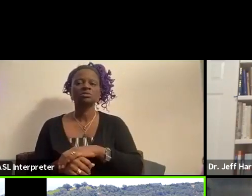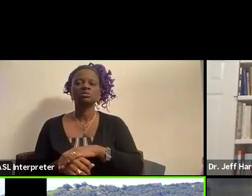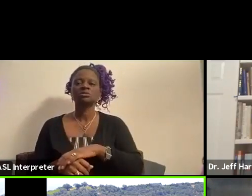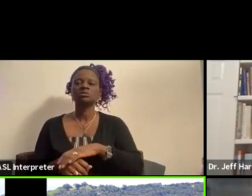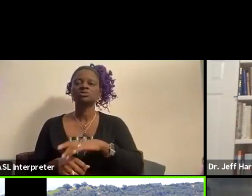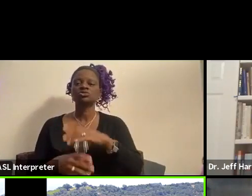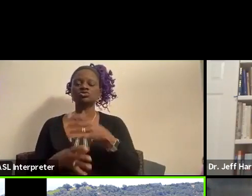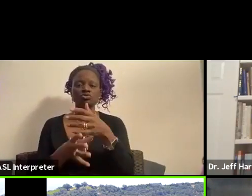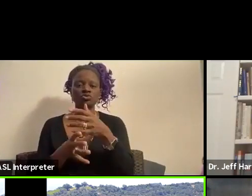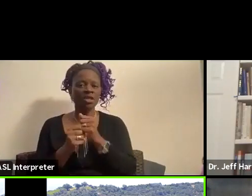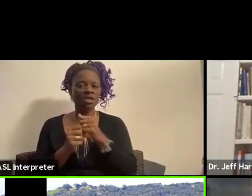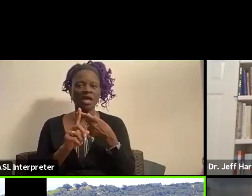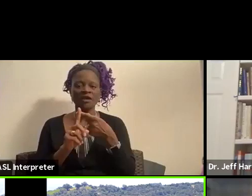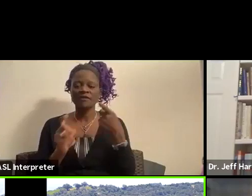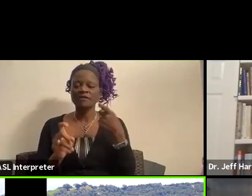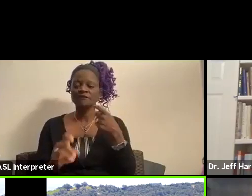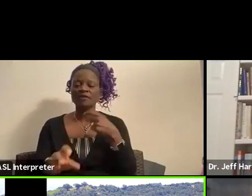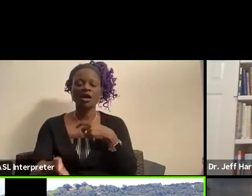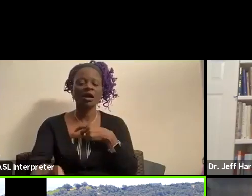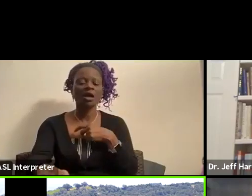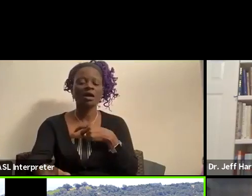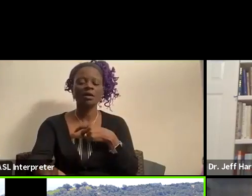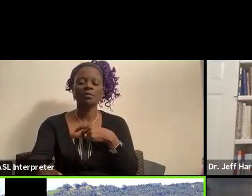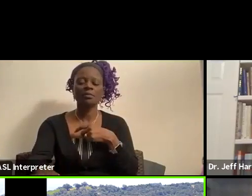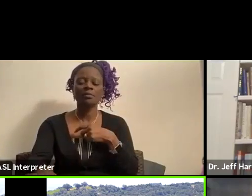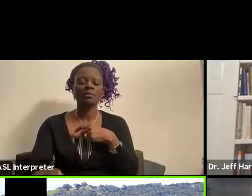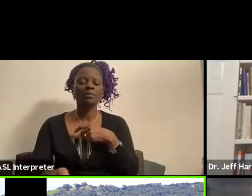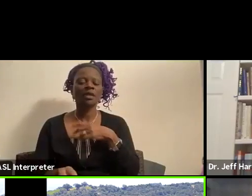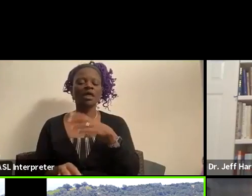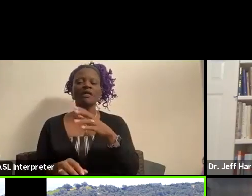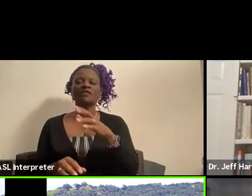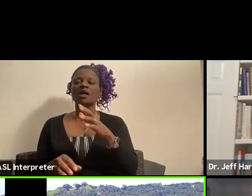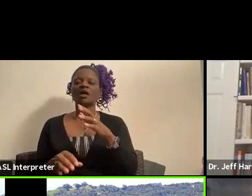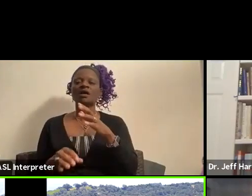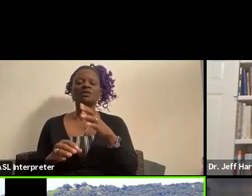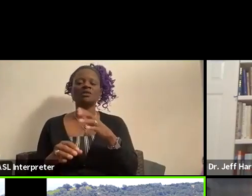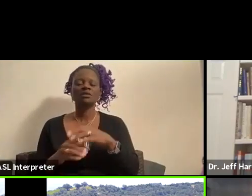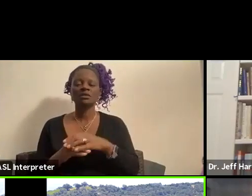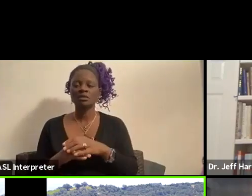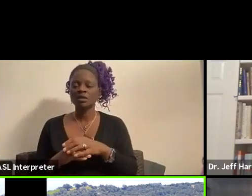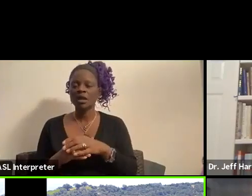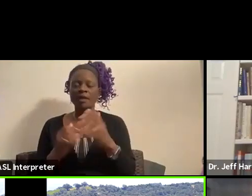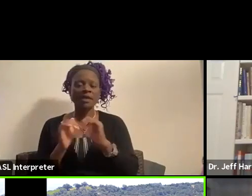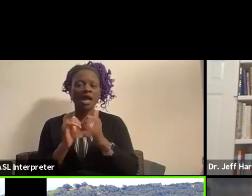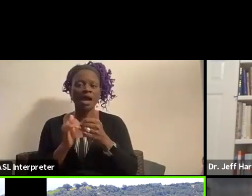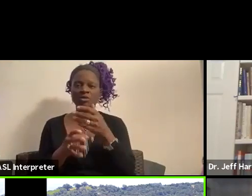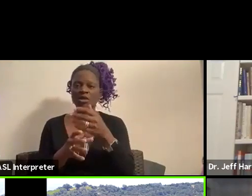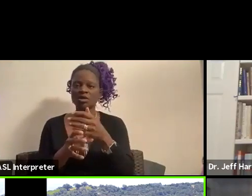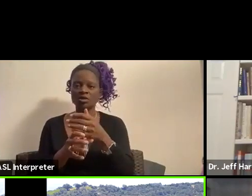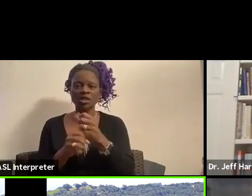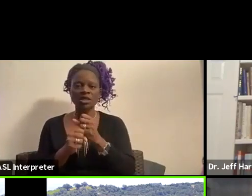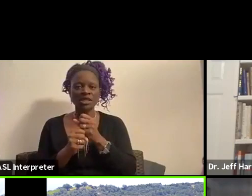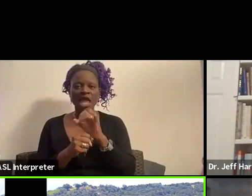whether they should wait and expect to get word from their school district or SKO some questions about that.